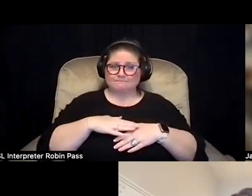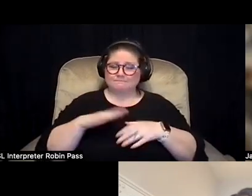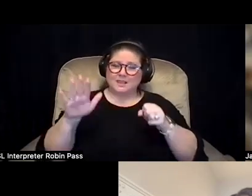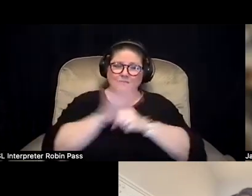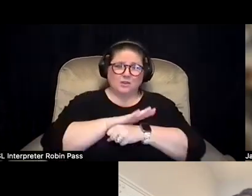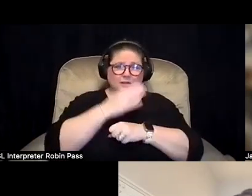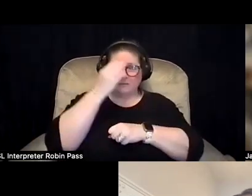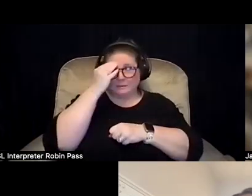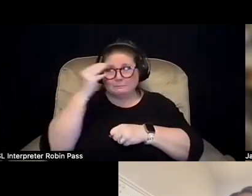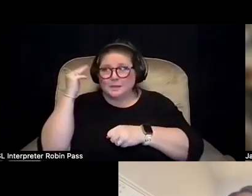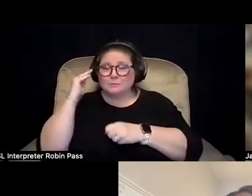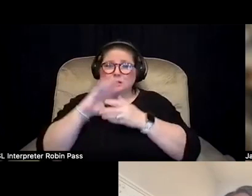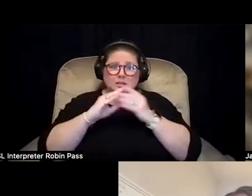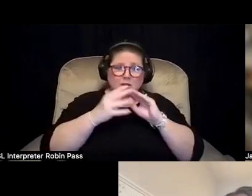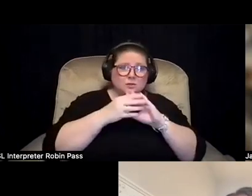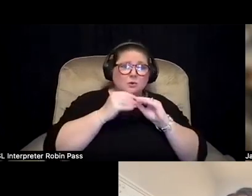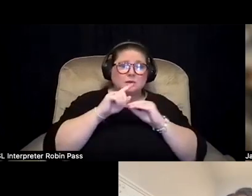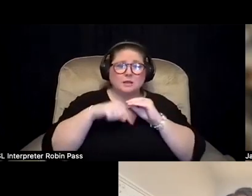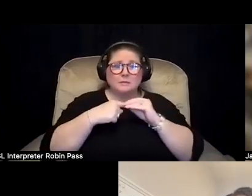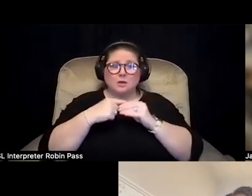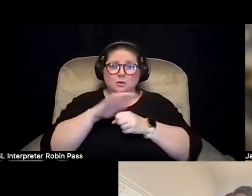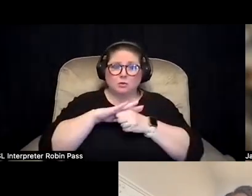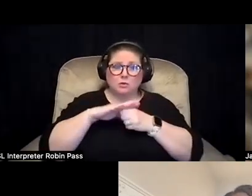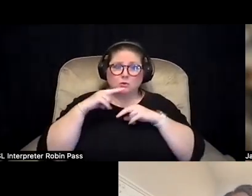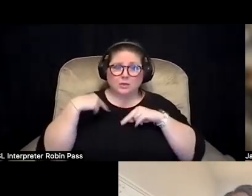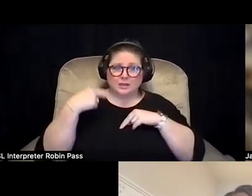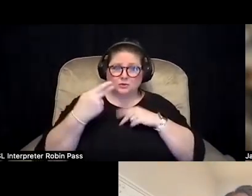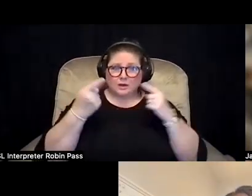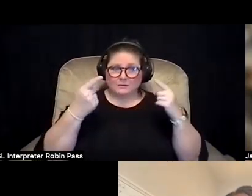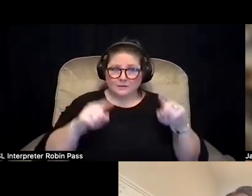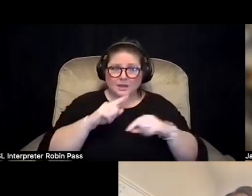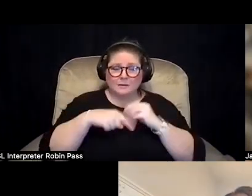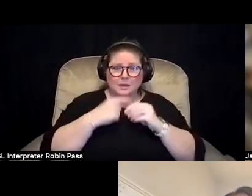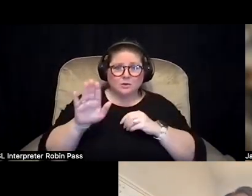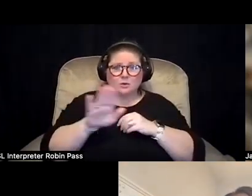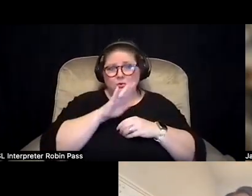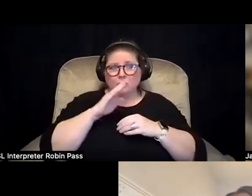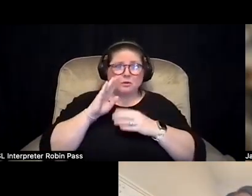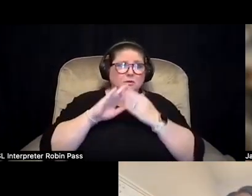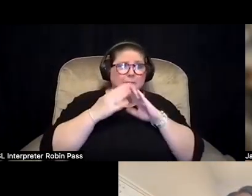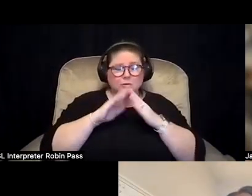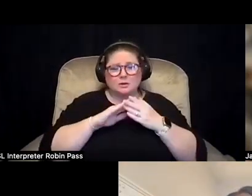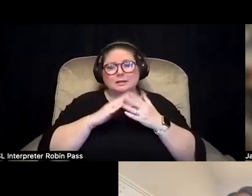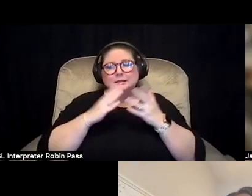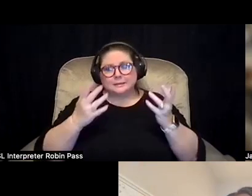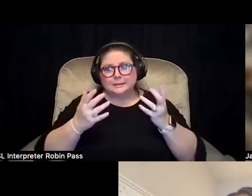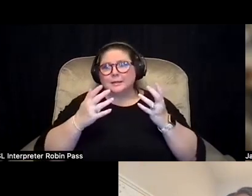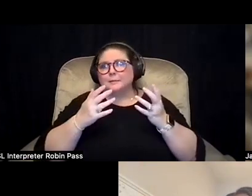about a local history event or about your community um the caveat is though that those